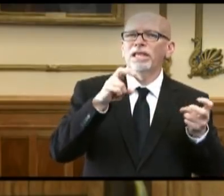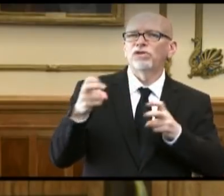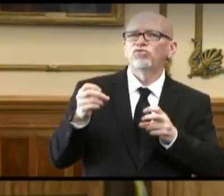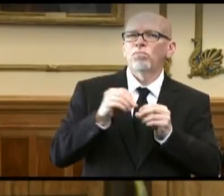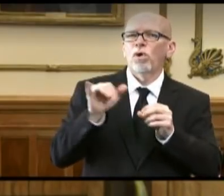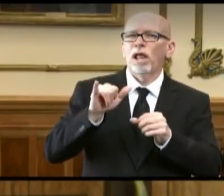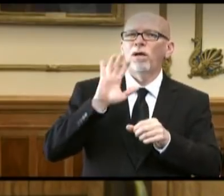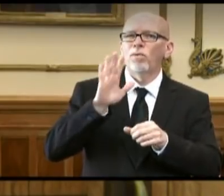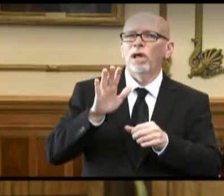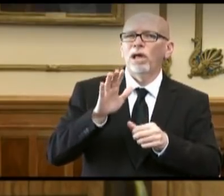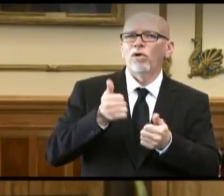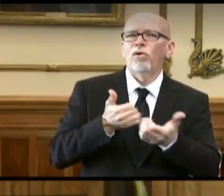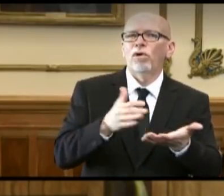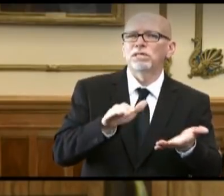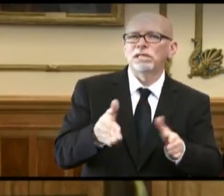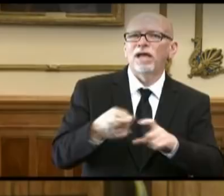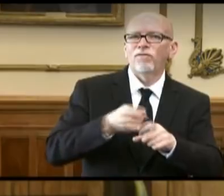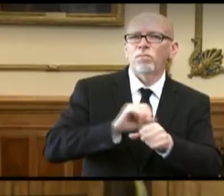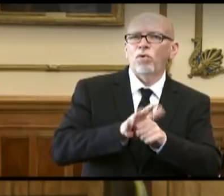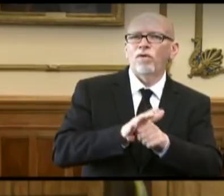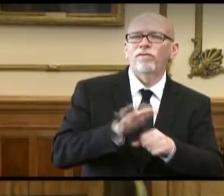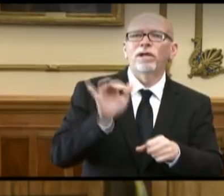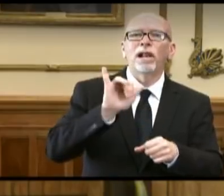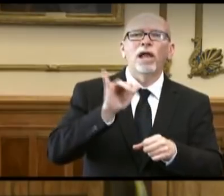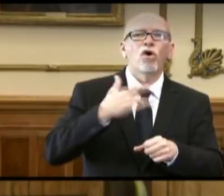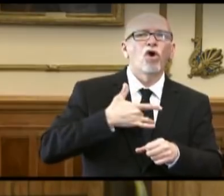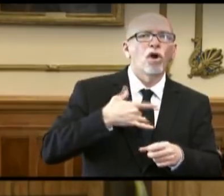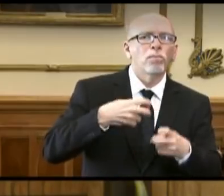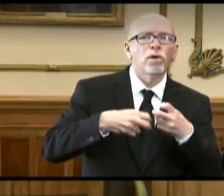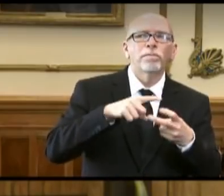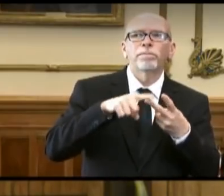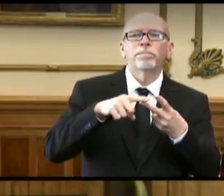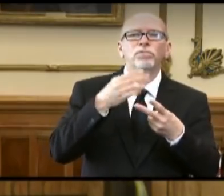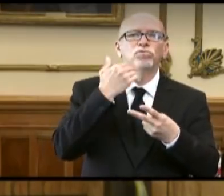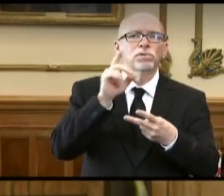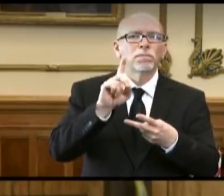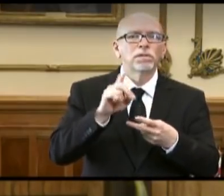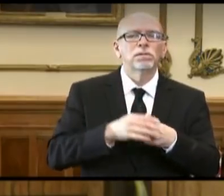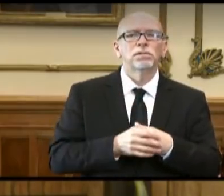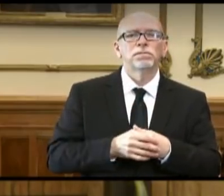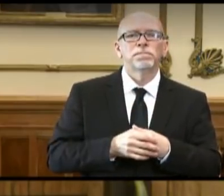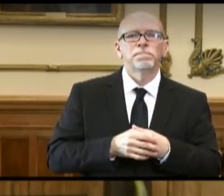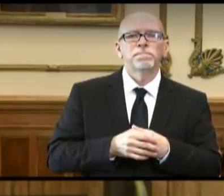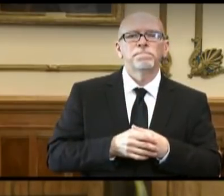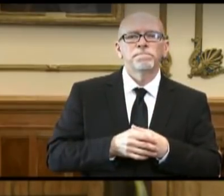REPRESENTED IN OUR STATE OVERALL. THEY HAVE HIGHER INCIDENTS BECAUSE OF SOME OF THE